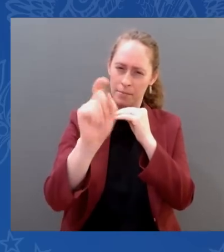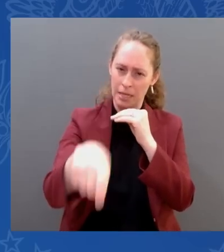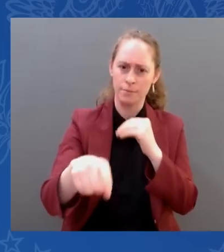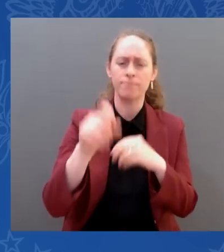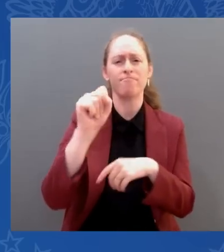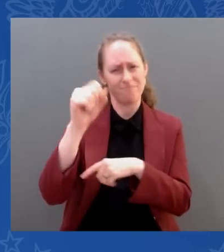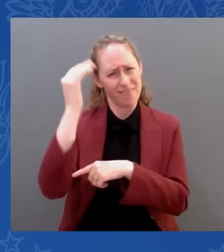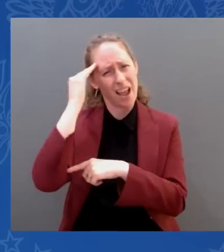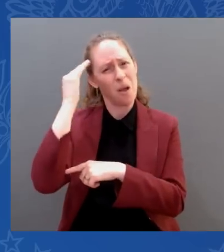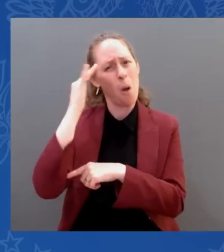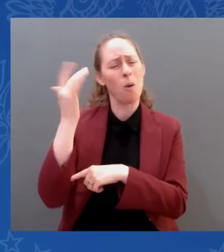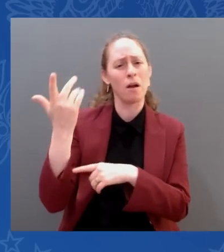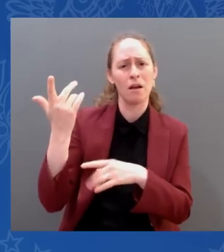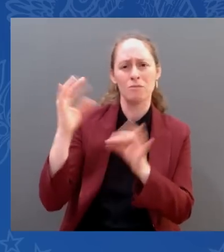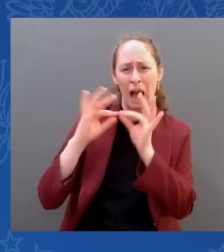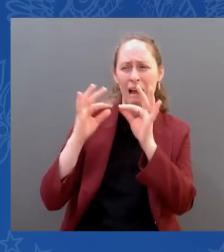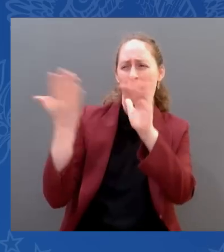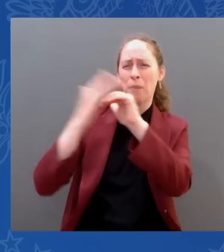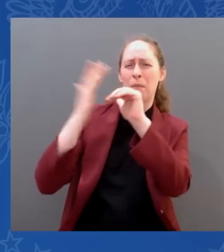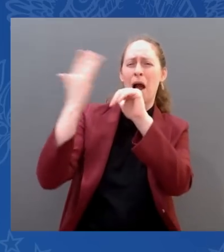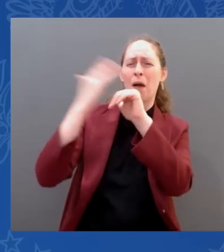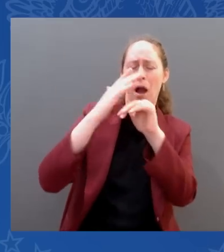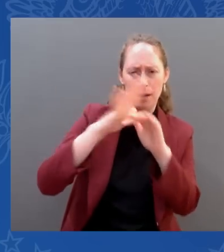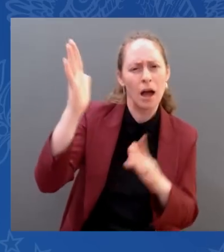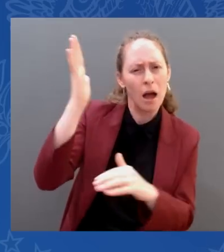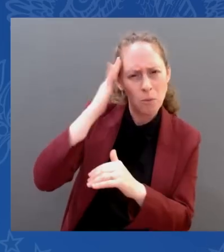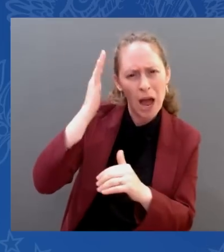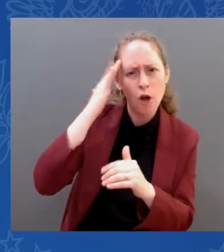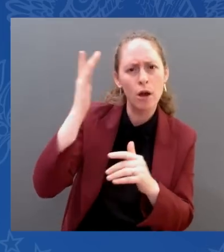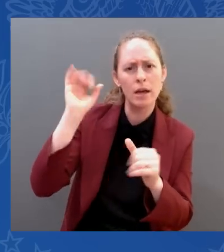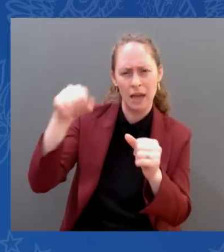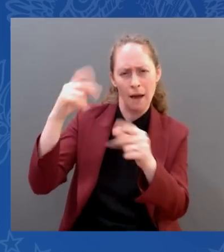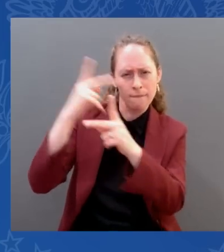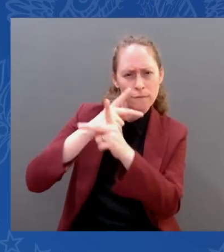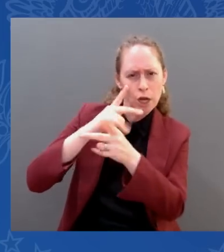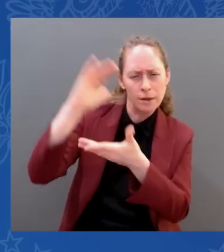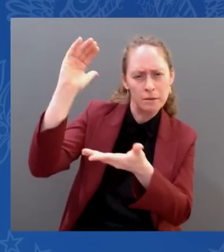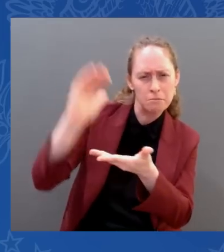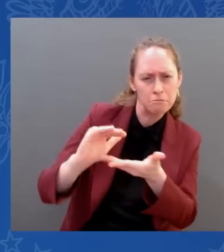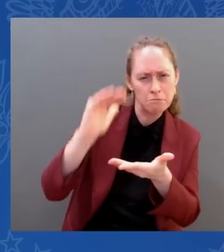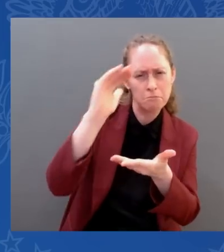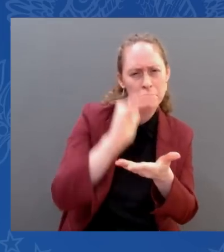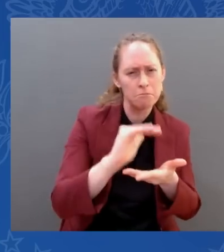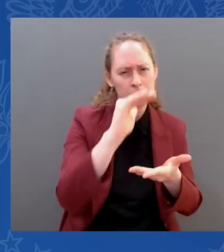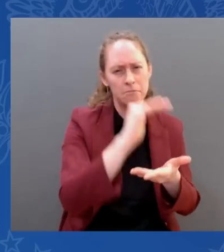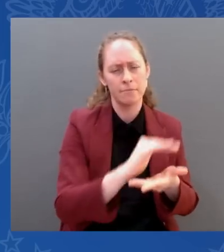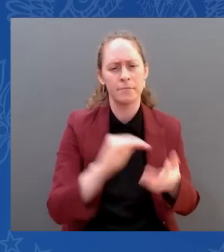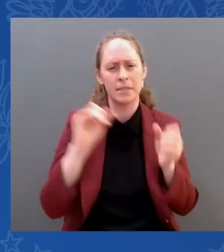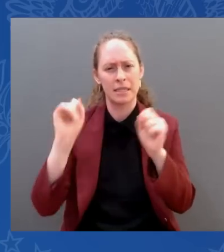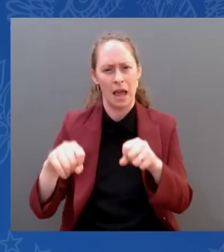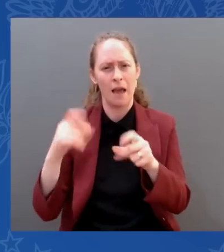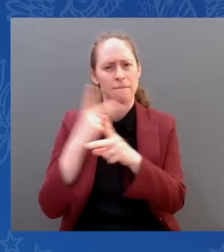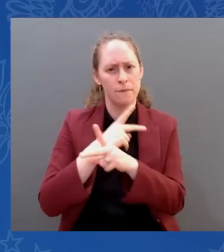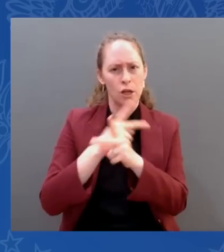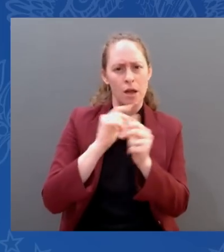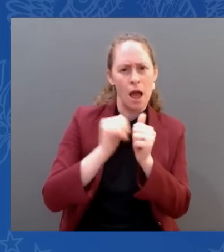to solve problems, like we've done in ports and in trucking. We continue to build the extraordinary progress we've made.